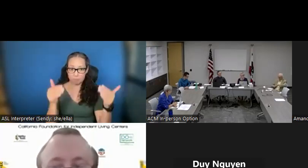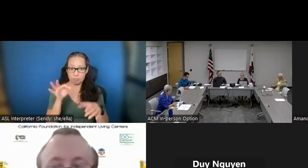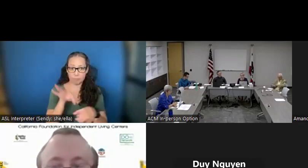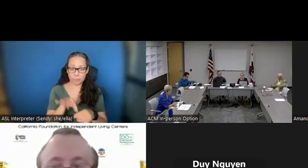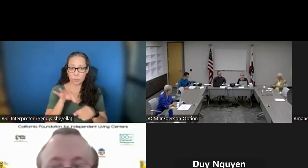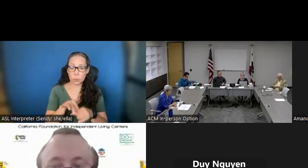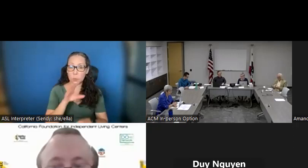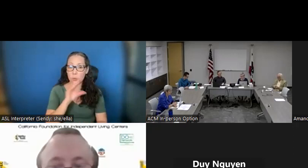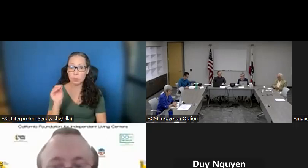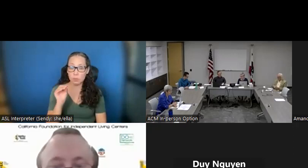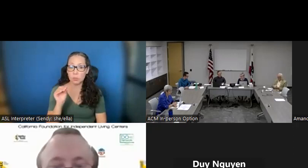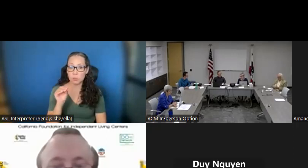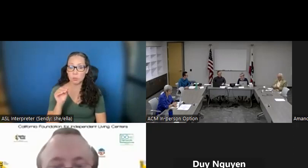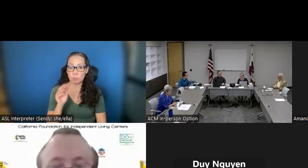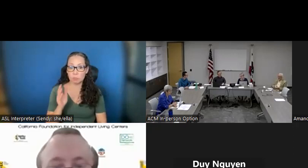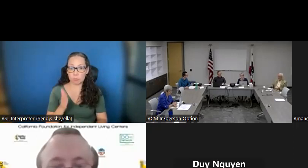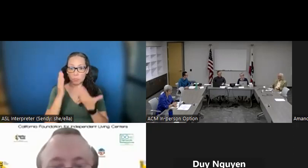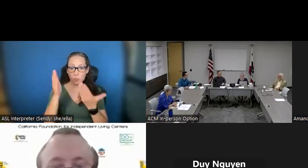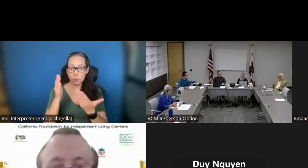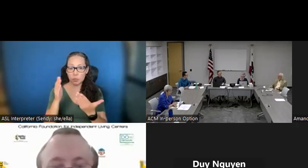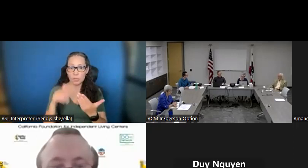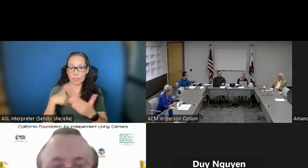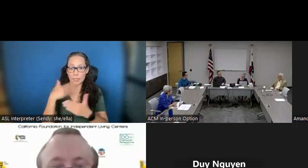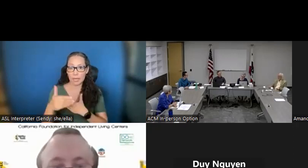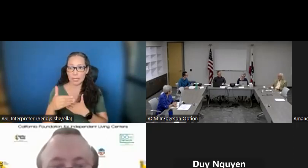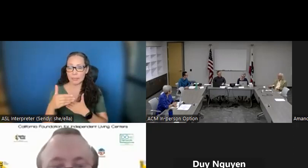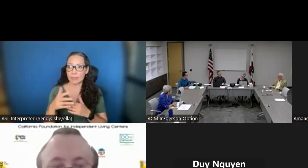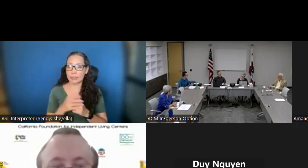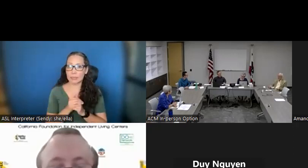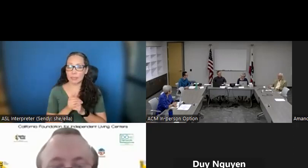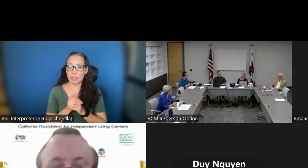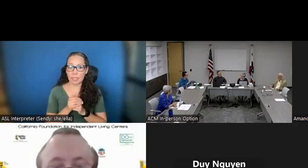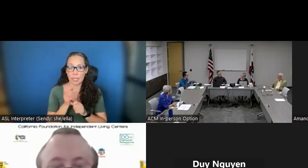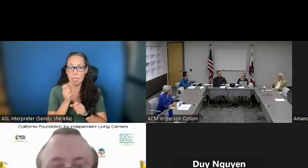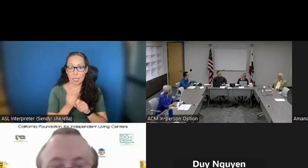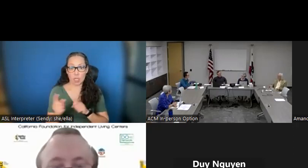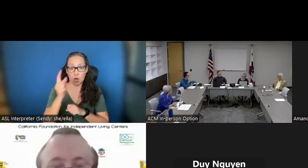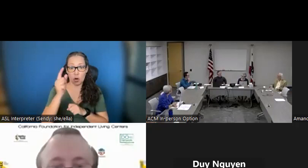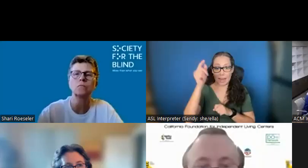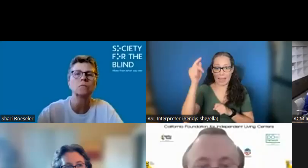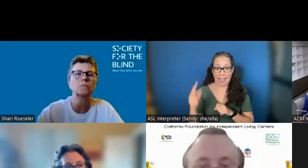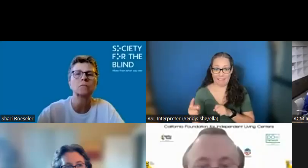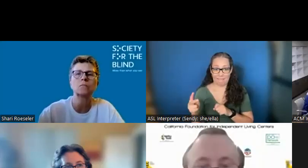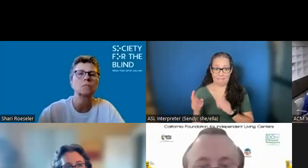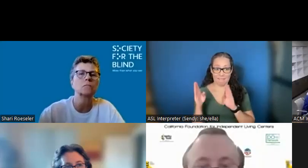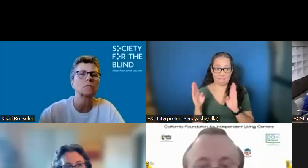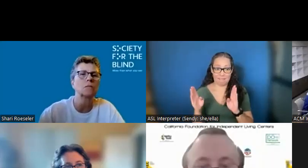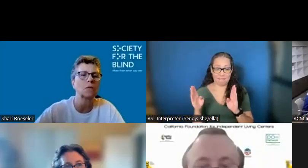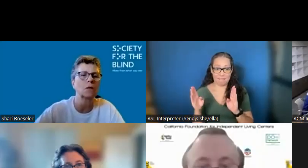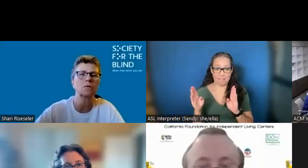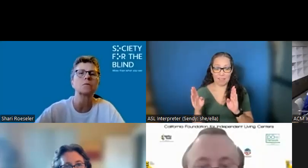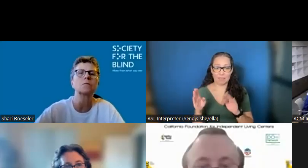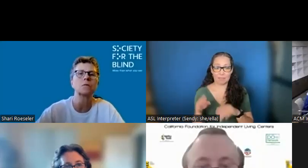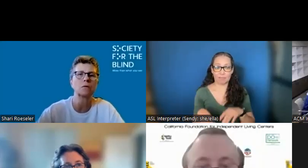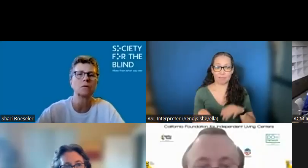calendar for um the next FIS no well it's the next year and a half real quick question a real quick